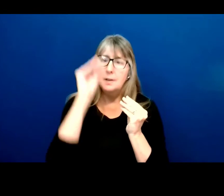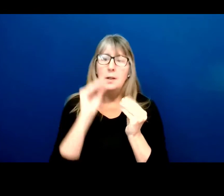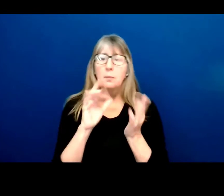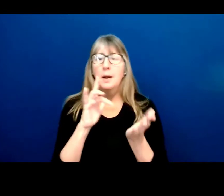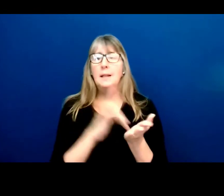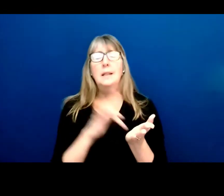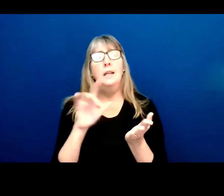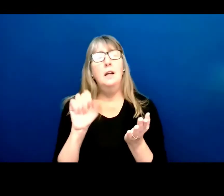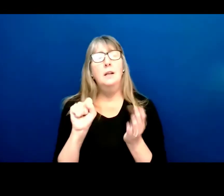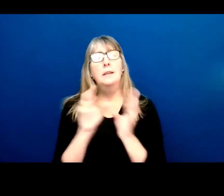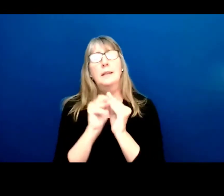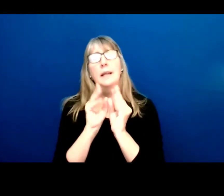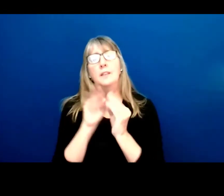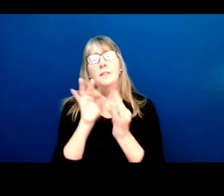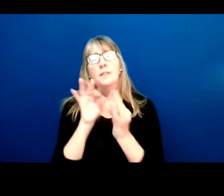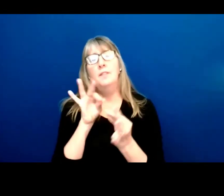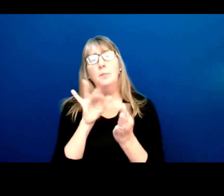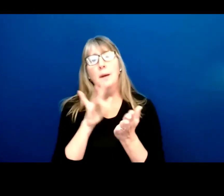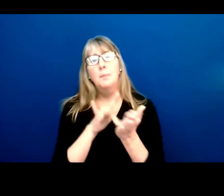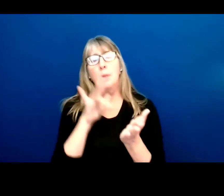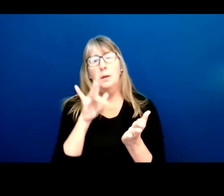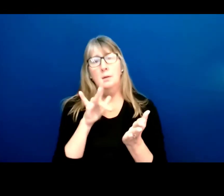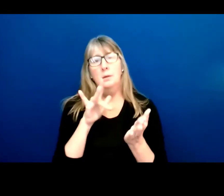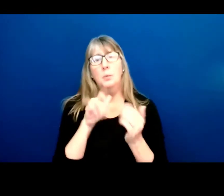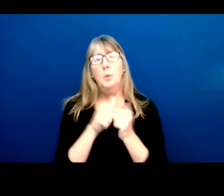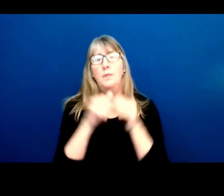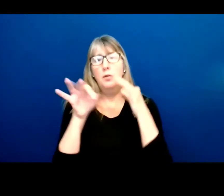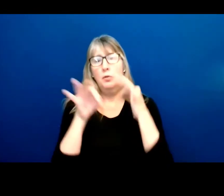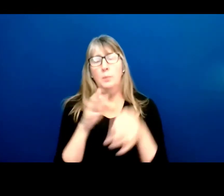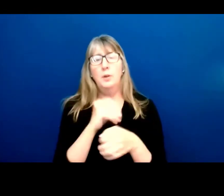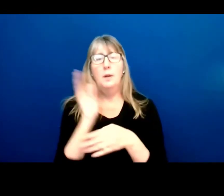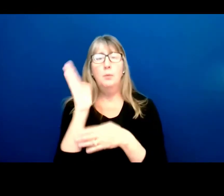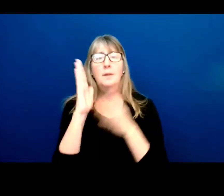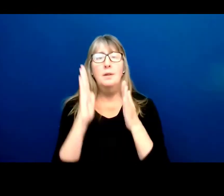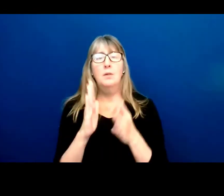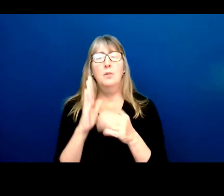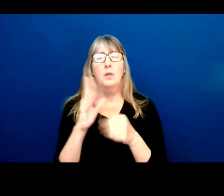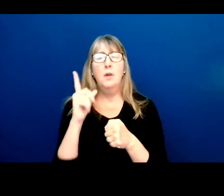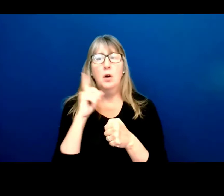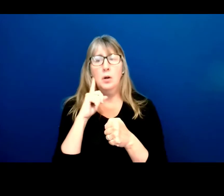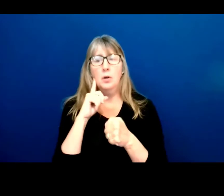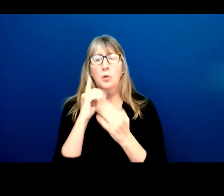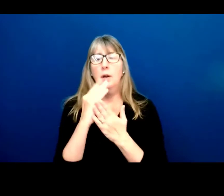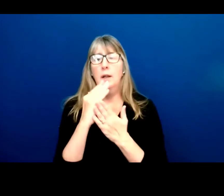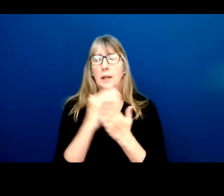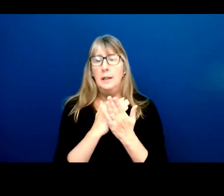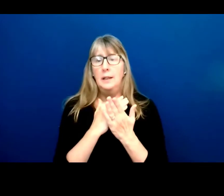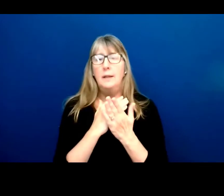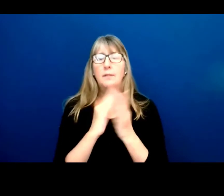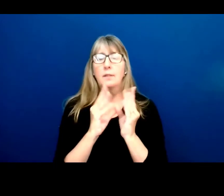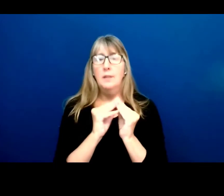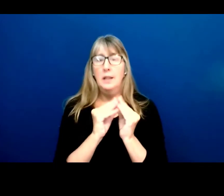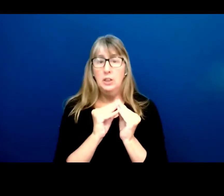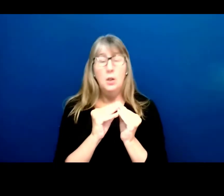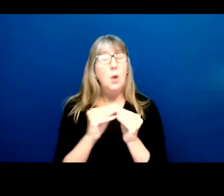located with the description and the presenters on the auditorium list of sessions. When you are completely done with this seminar,